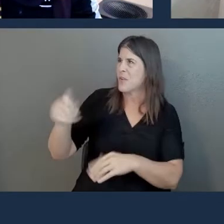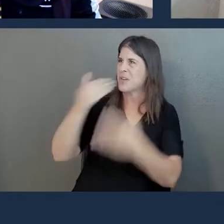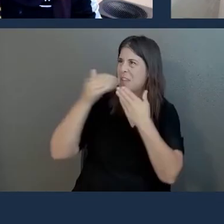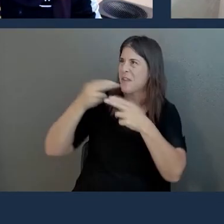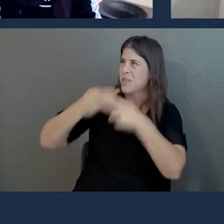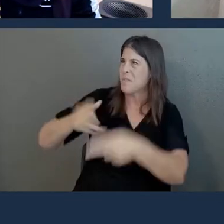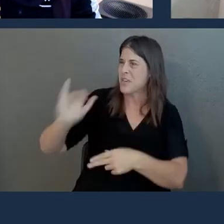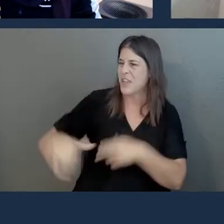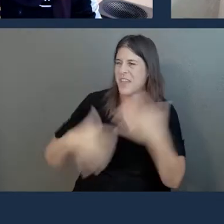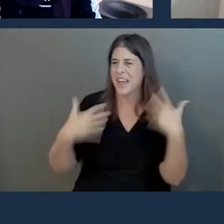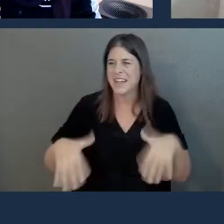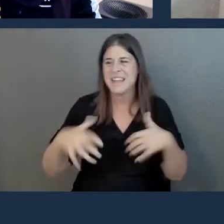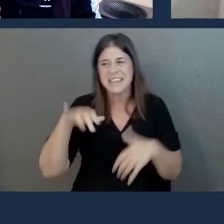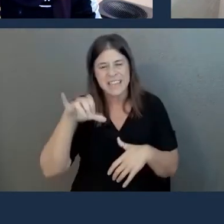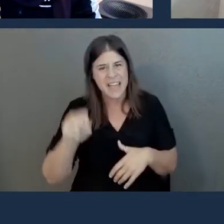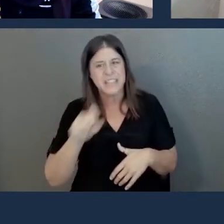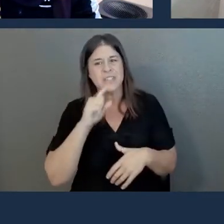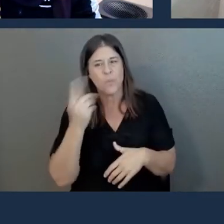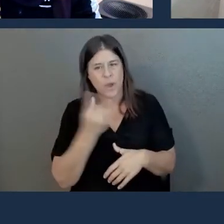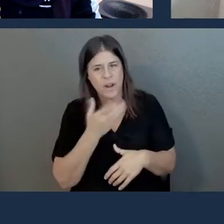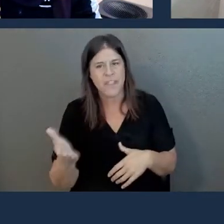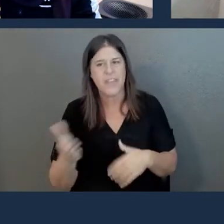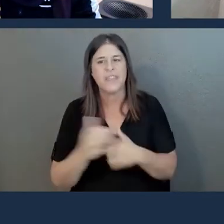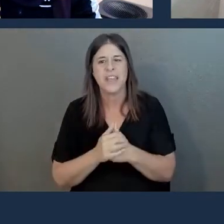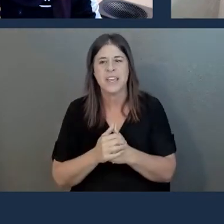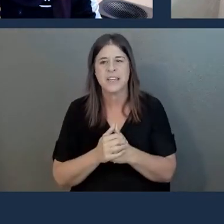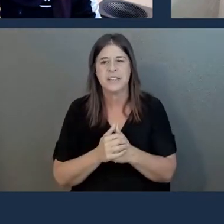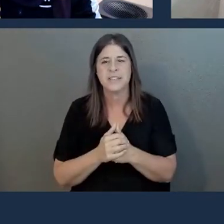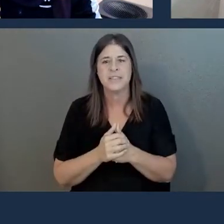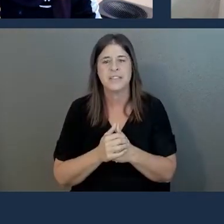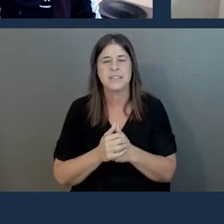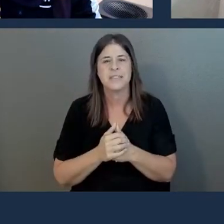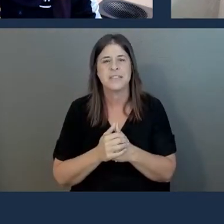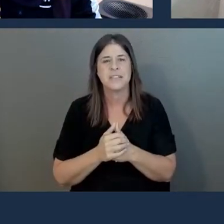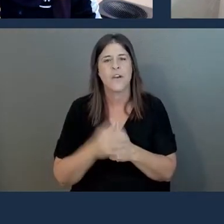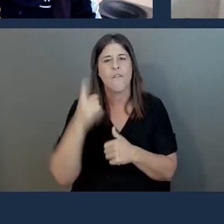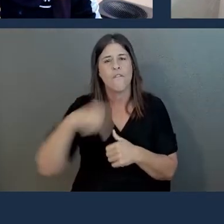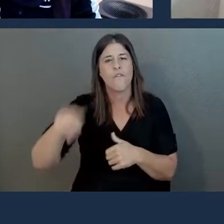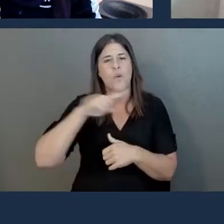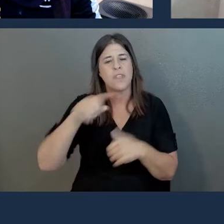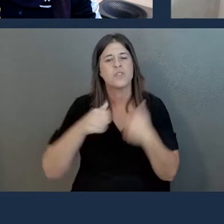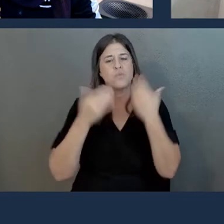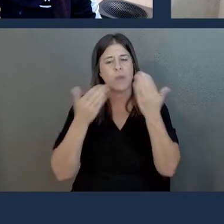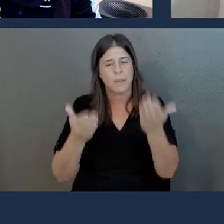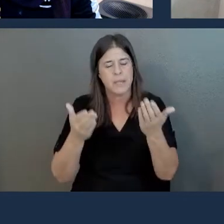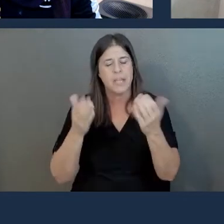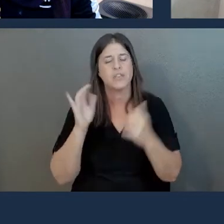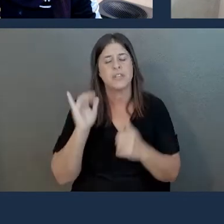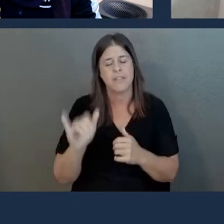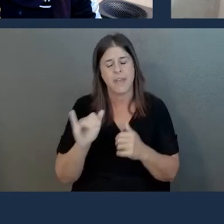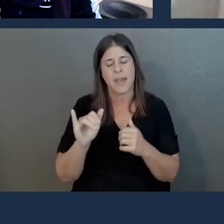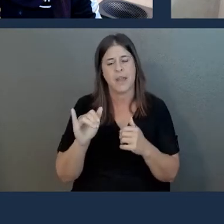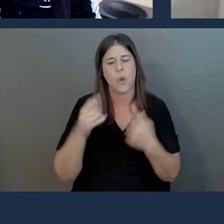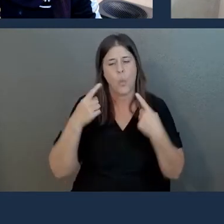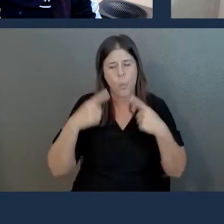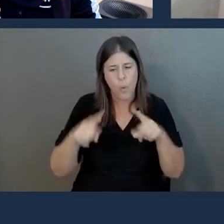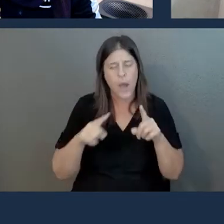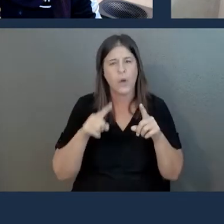So, one of the things that we do with Strategy Recommendations is that, as you begin using it,